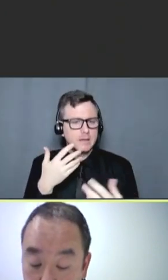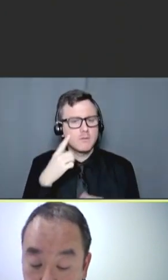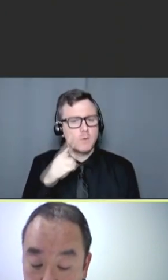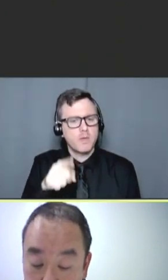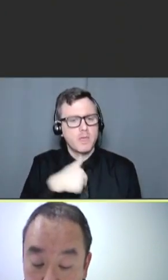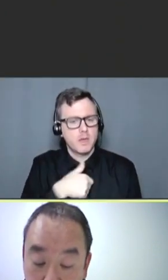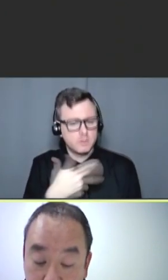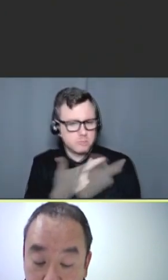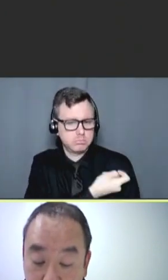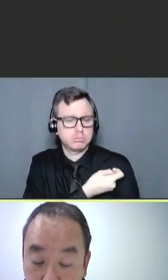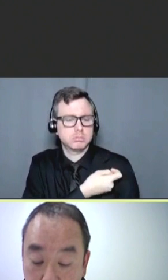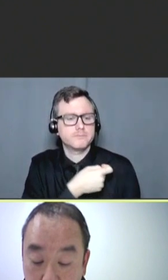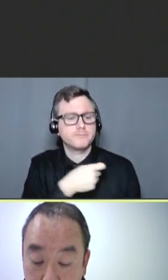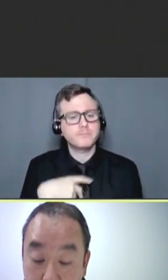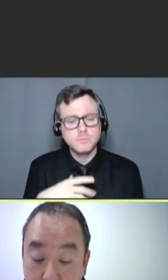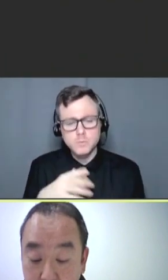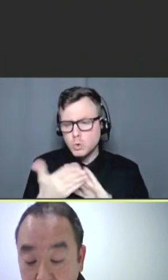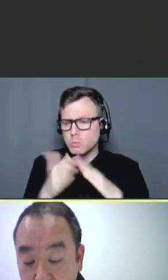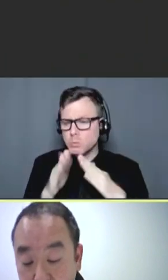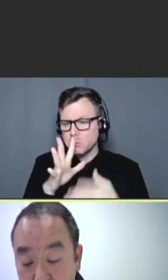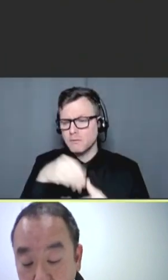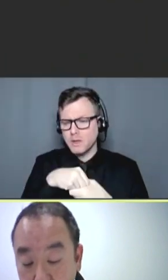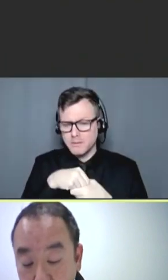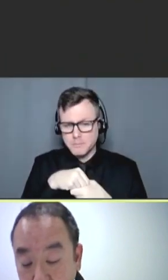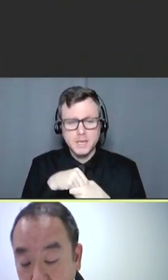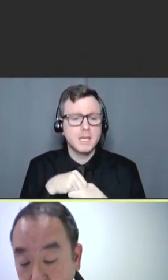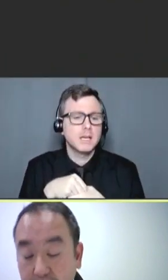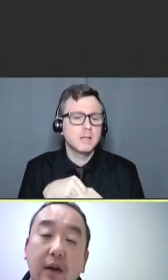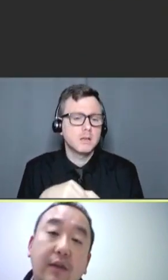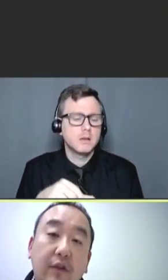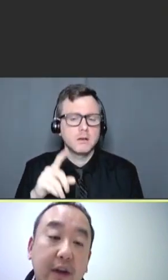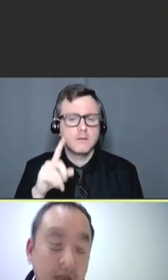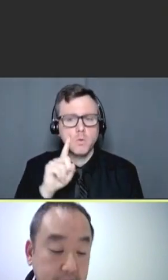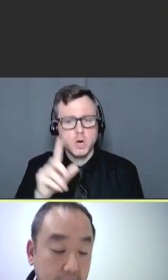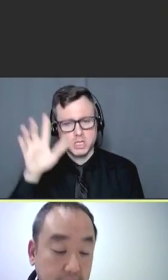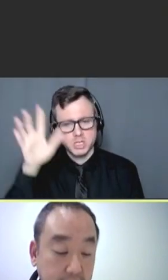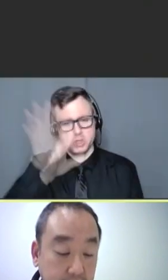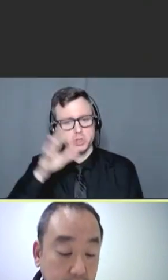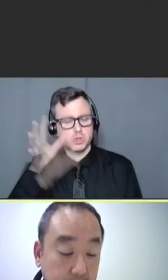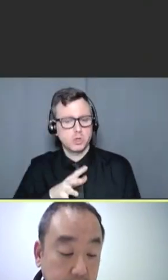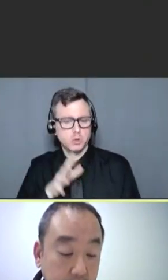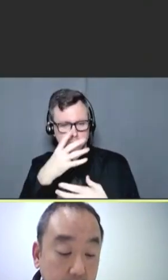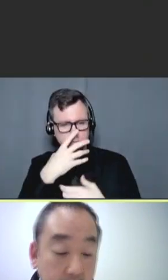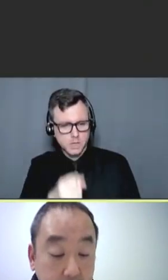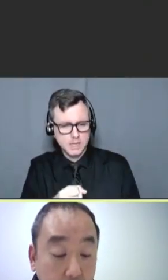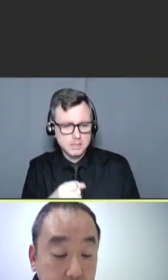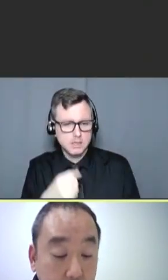involvement and presence in creating gender trust with caregivers and healthcare systems. So, I'll